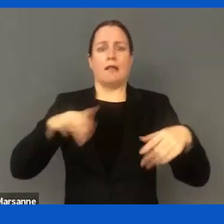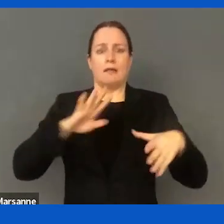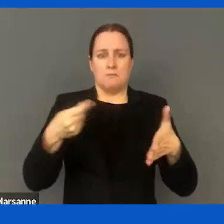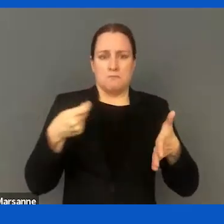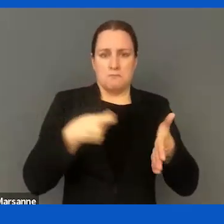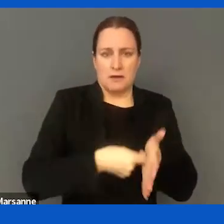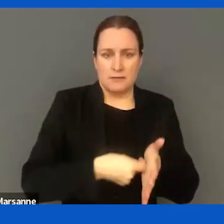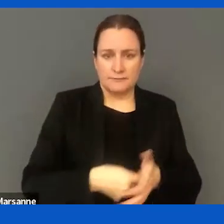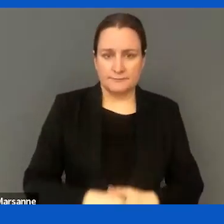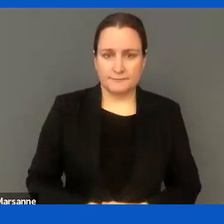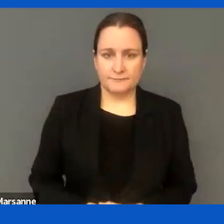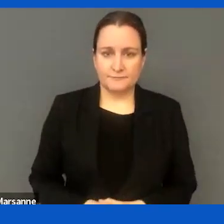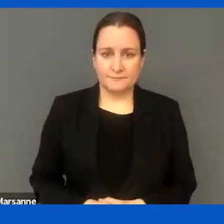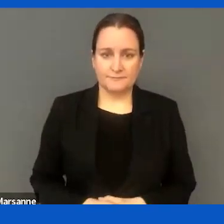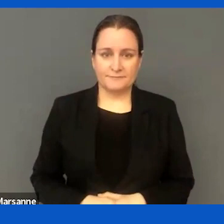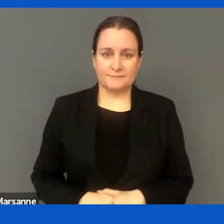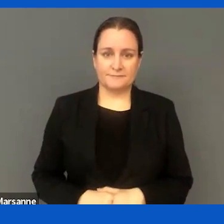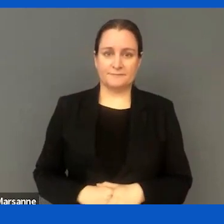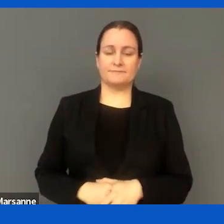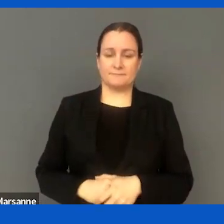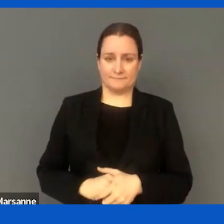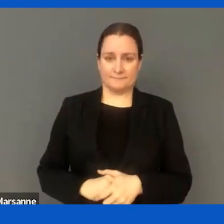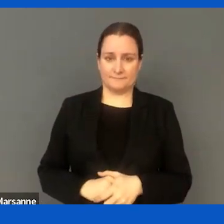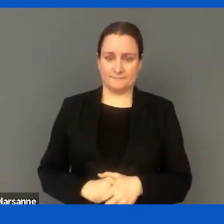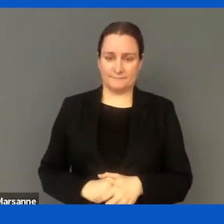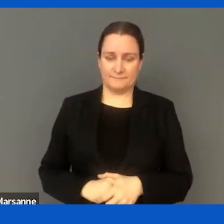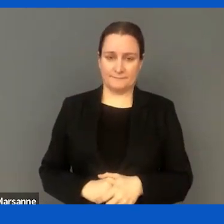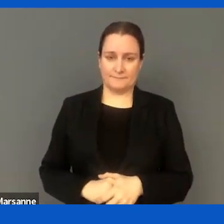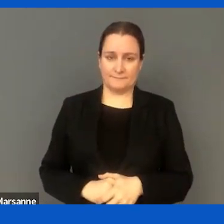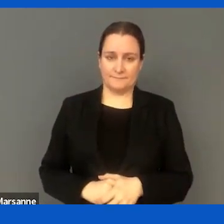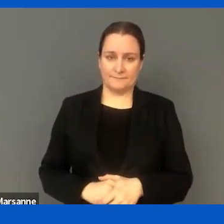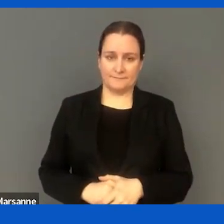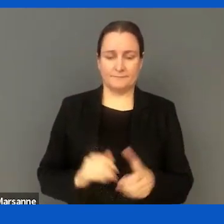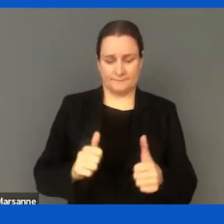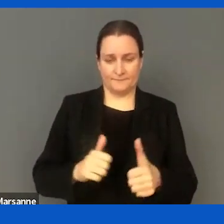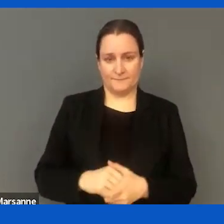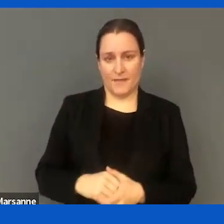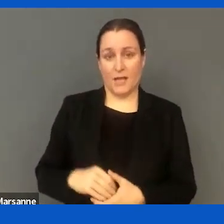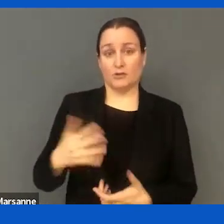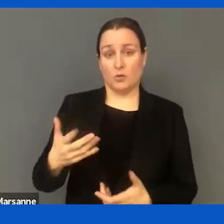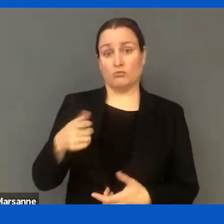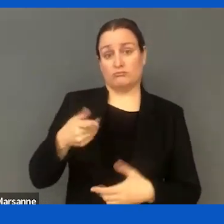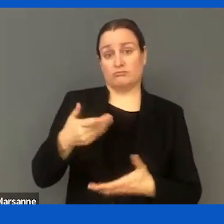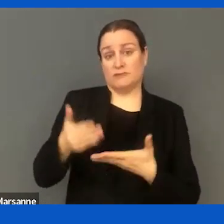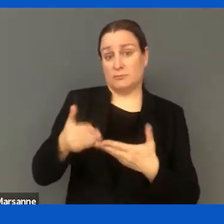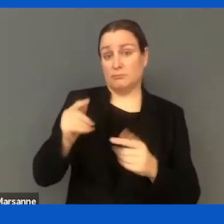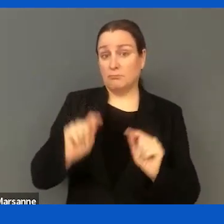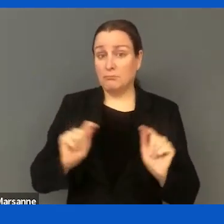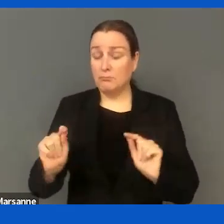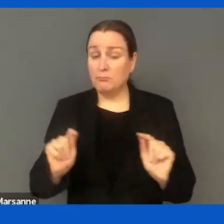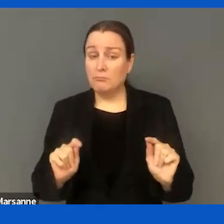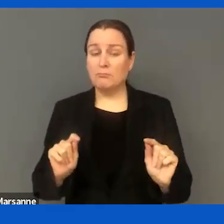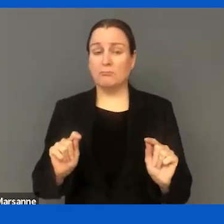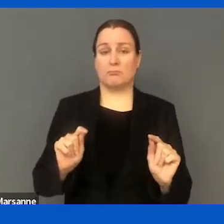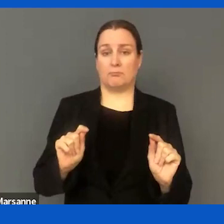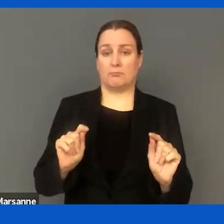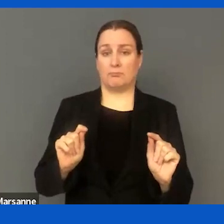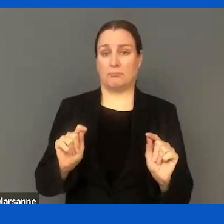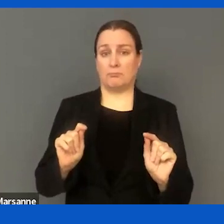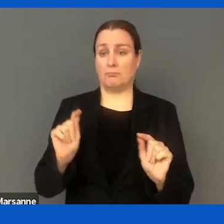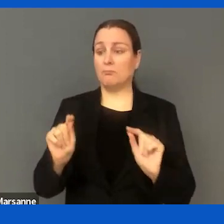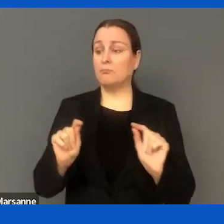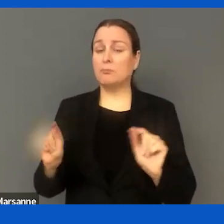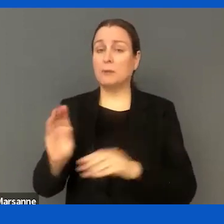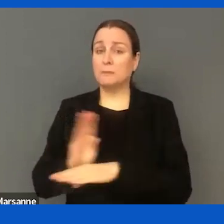The main problem is that with some case, not all the cases, but in the bigger number, okay,